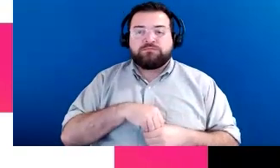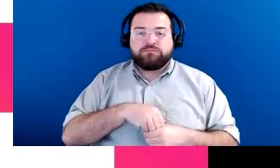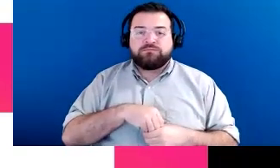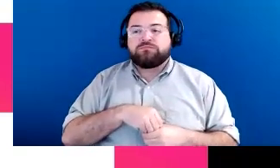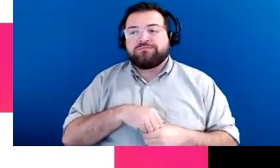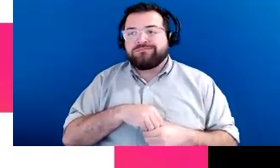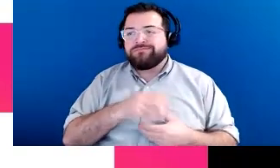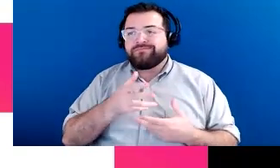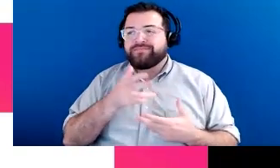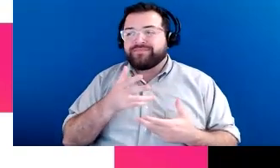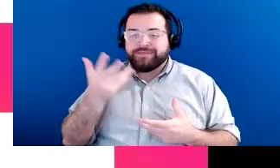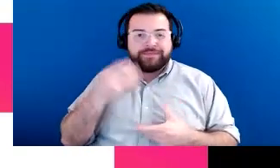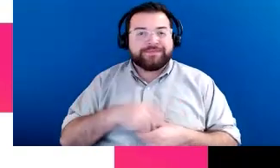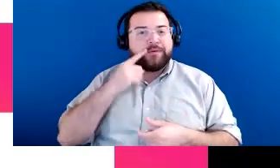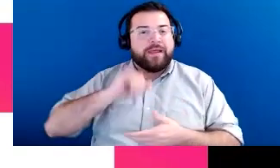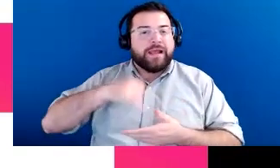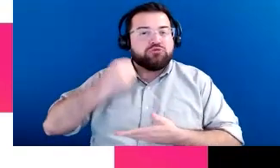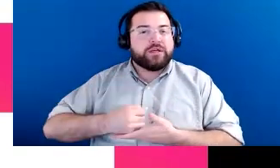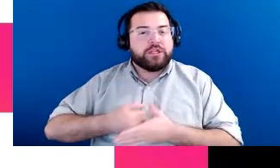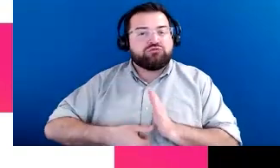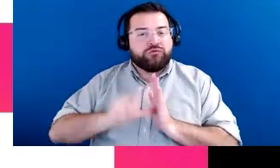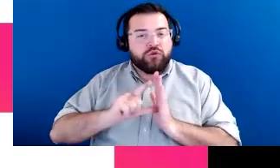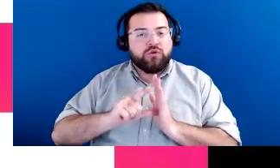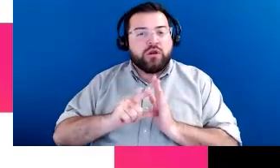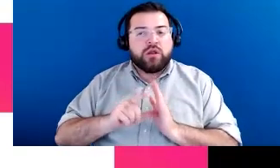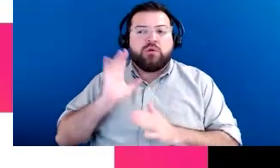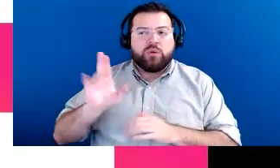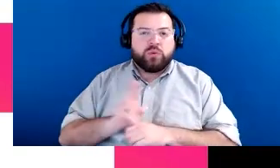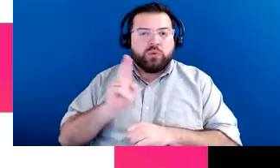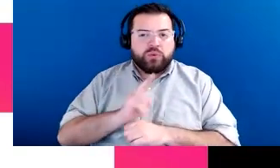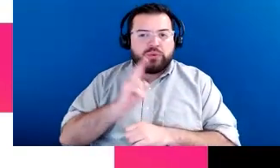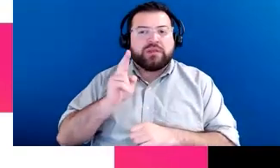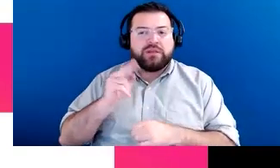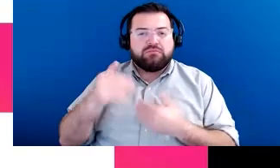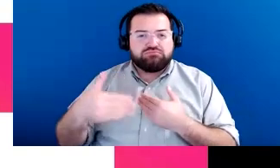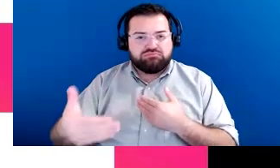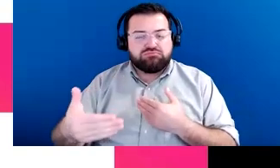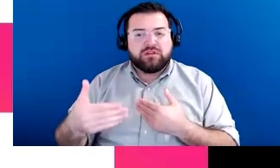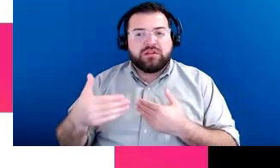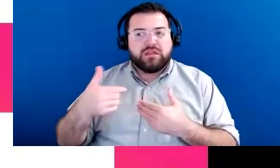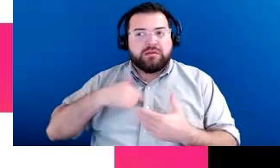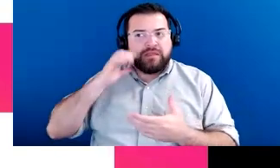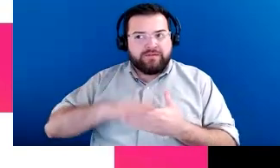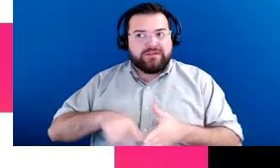an accreditation review and will be used, I believe just starting this year.